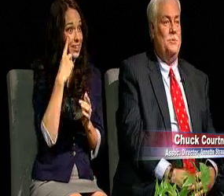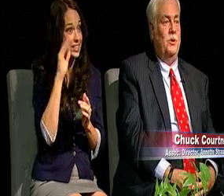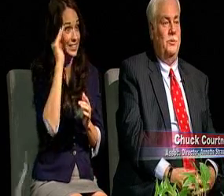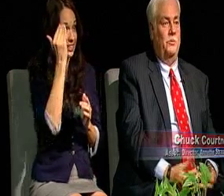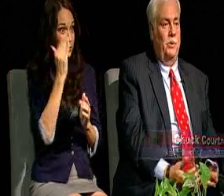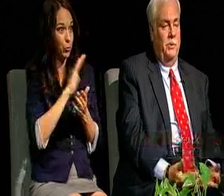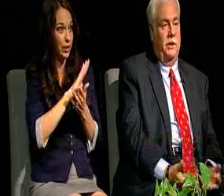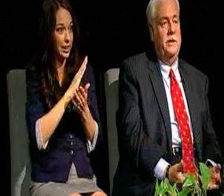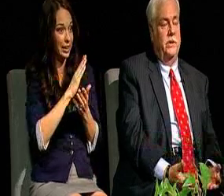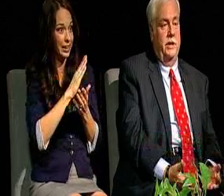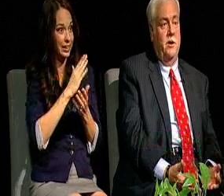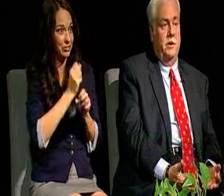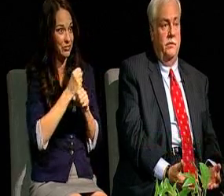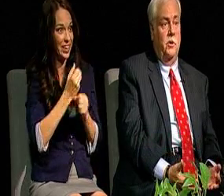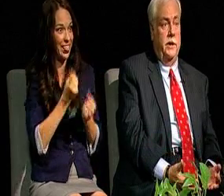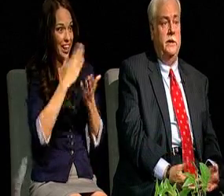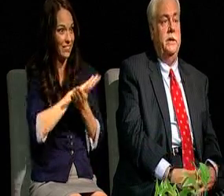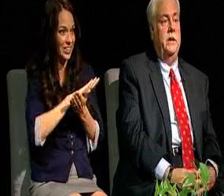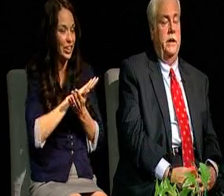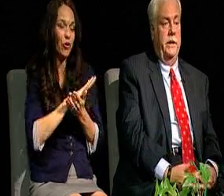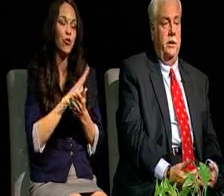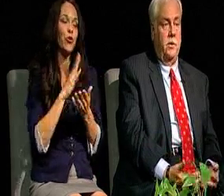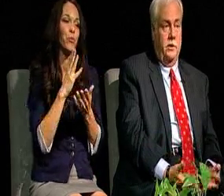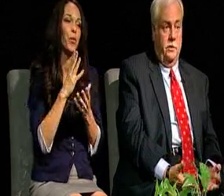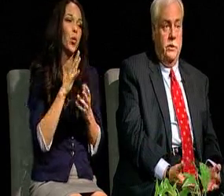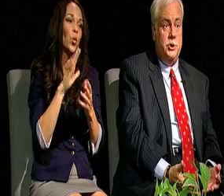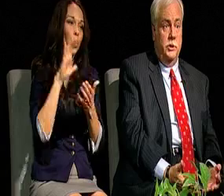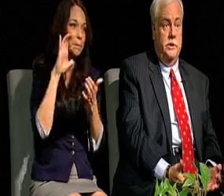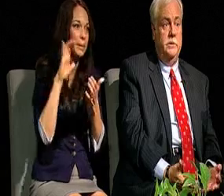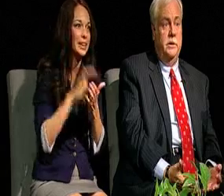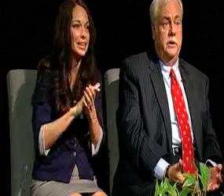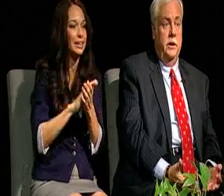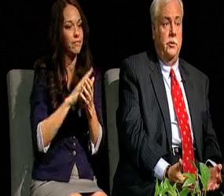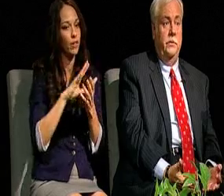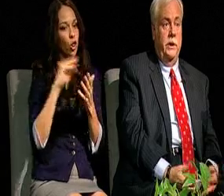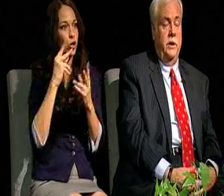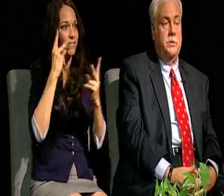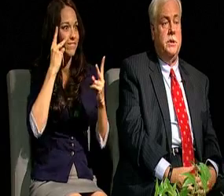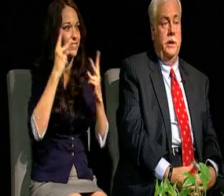Well, we believe in narrative learning and learning visually through videos.